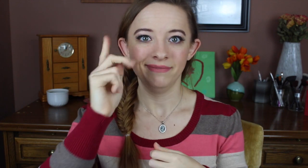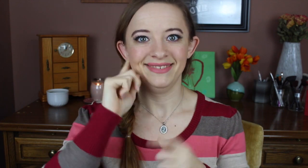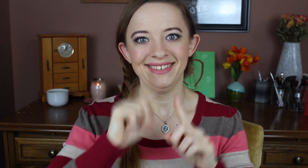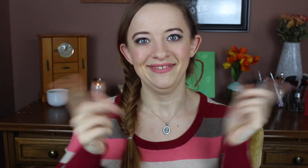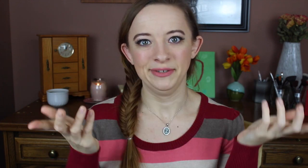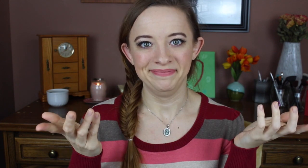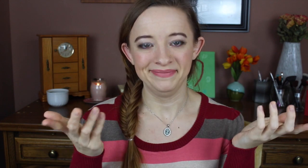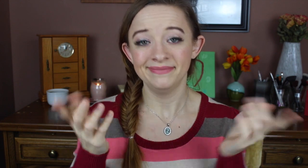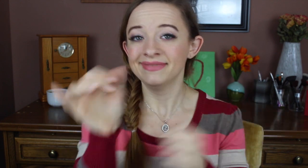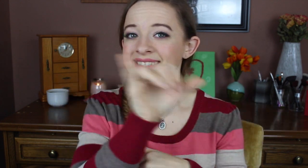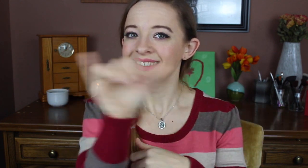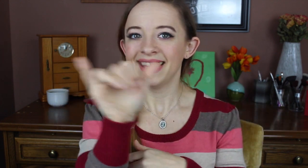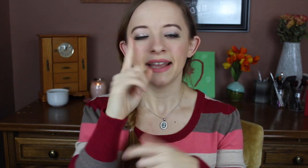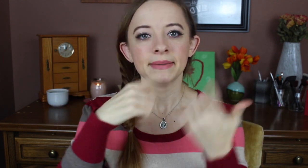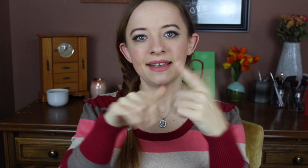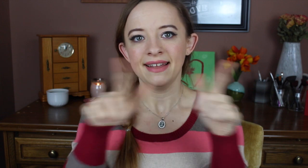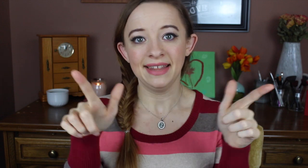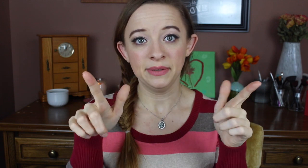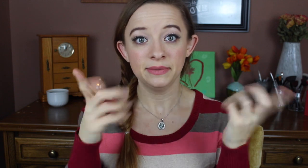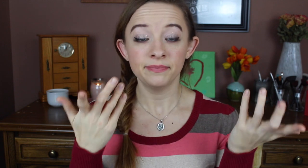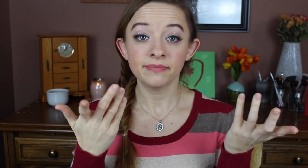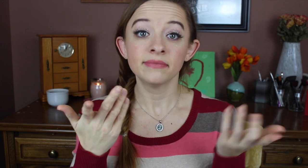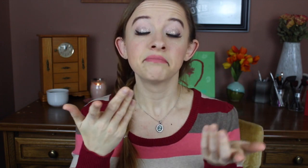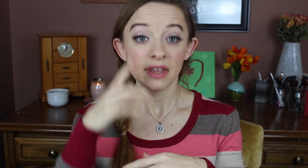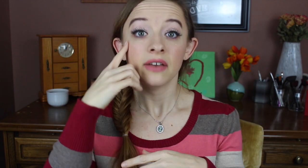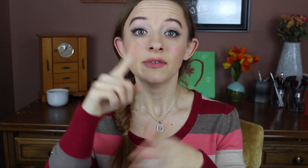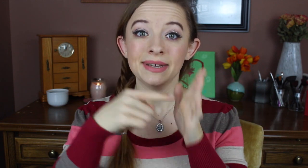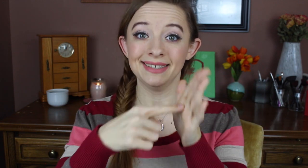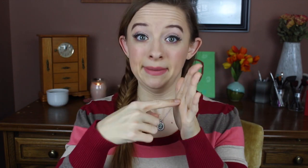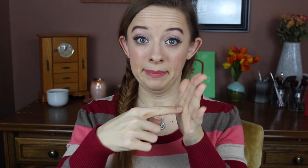and in the North people sound different. That's the same with sign language.